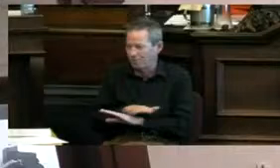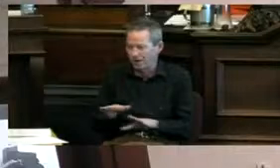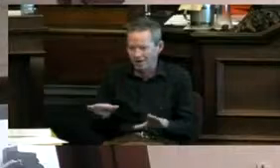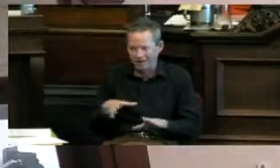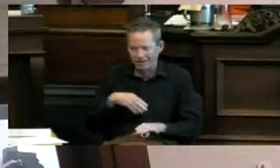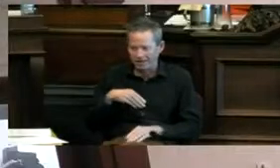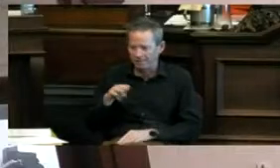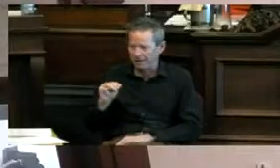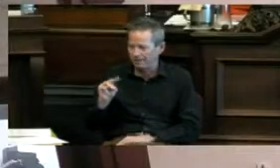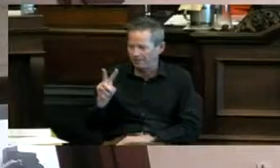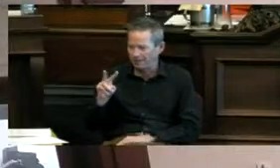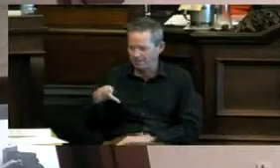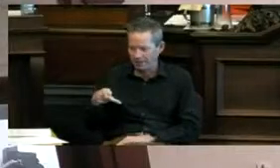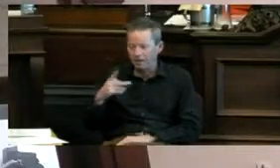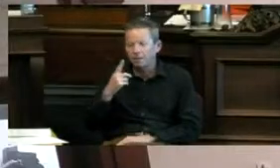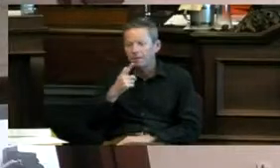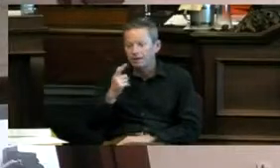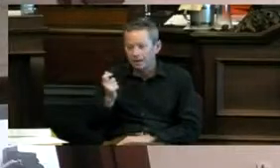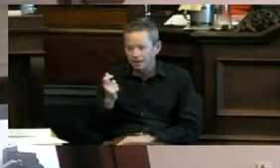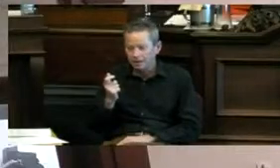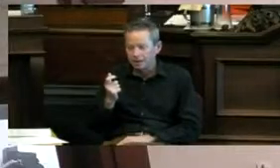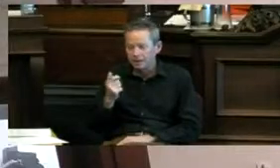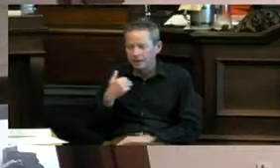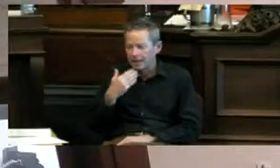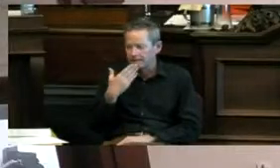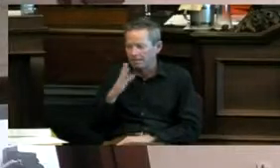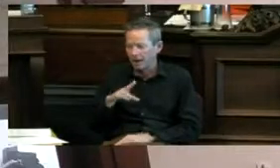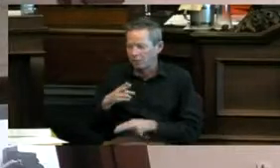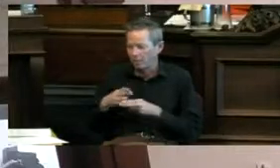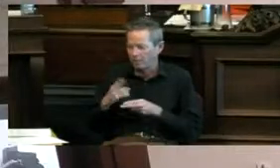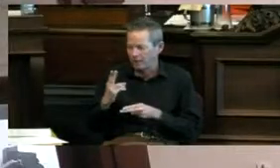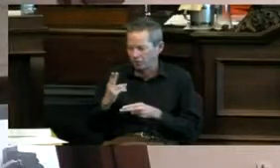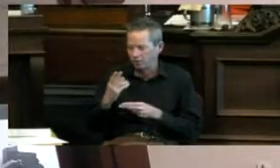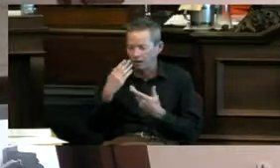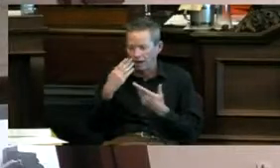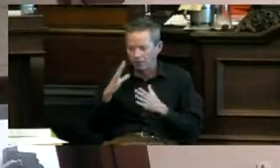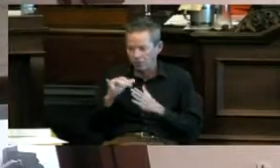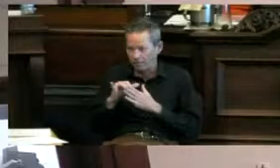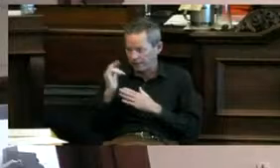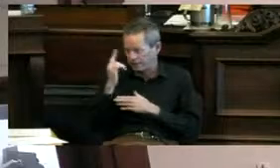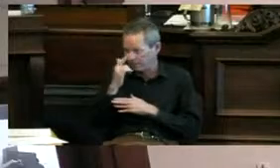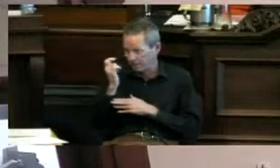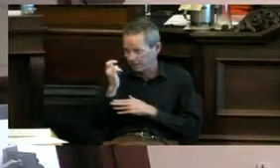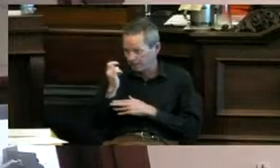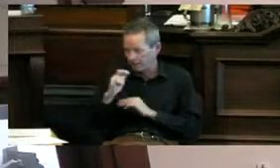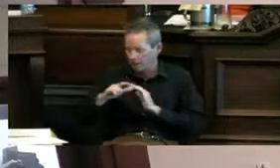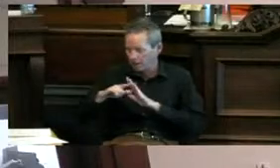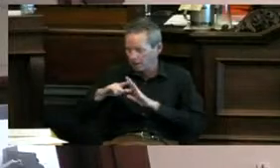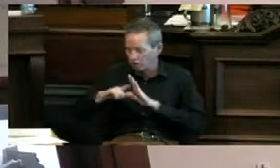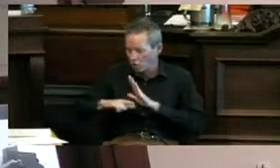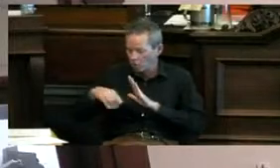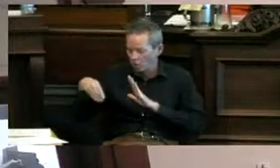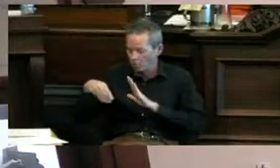counselors, psychiatrists, psychologists do not accept MVP